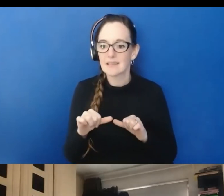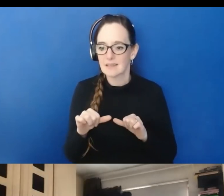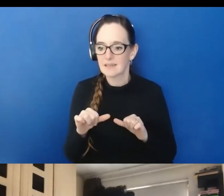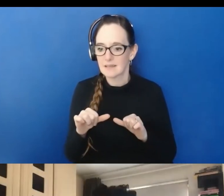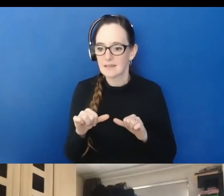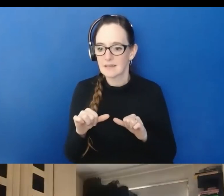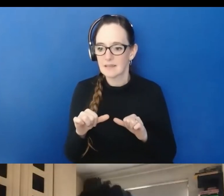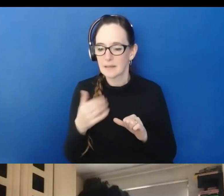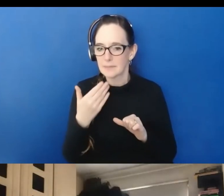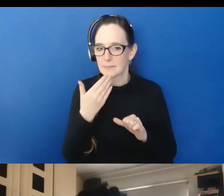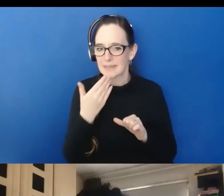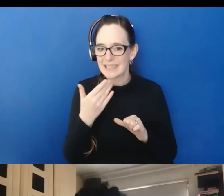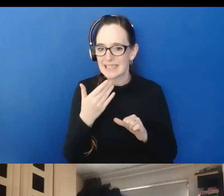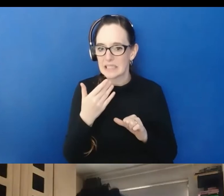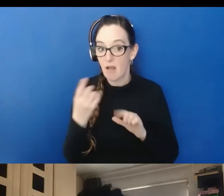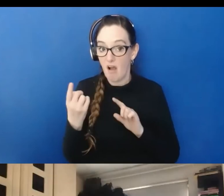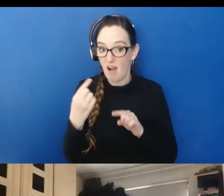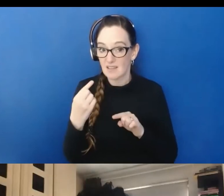be quite brief and this is going to be hard with this one